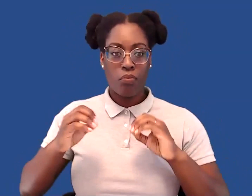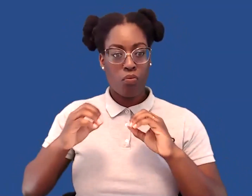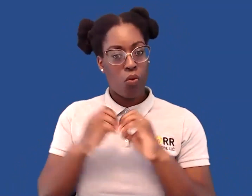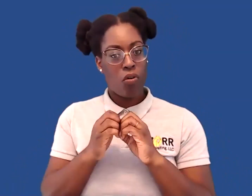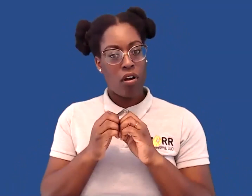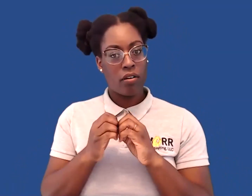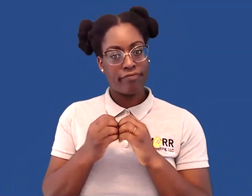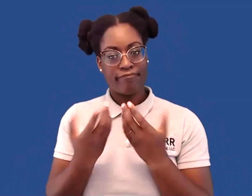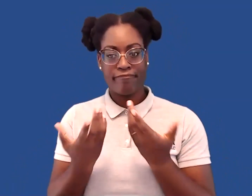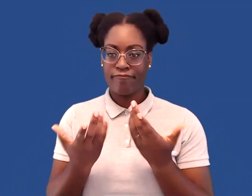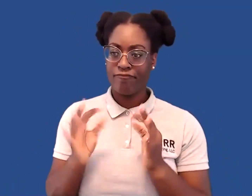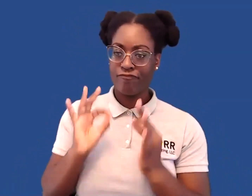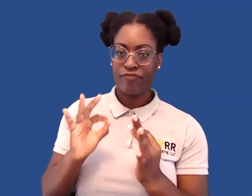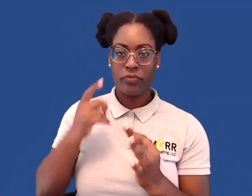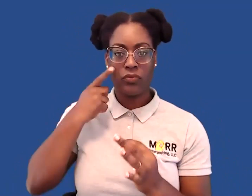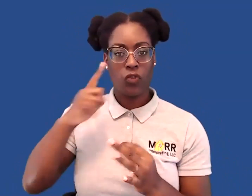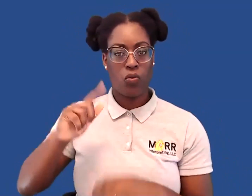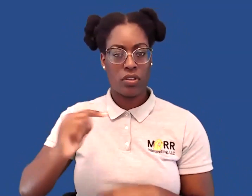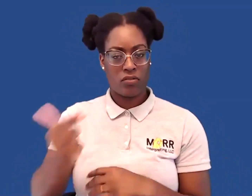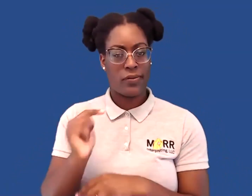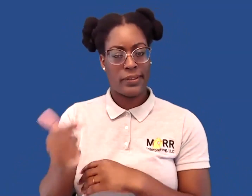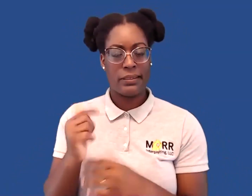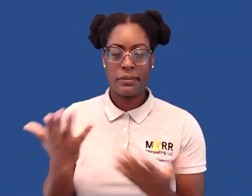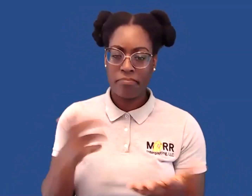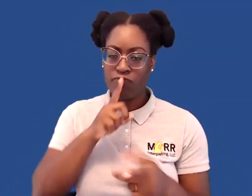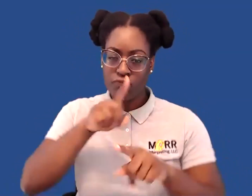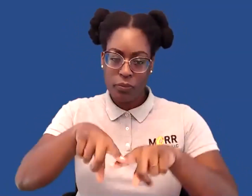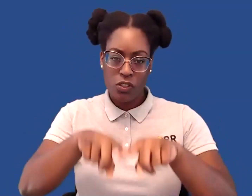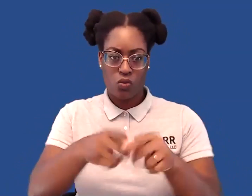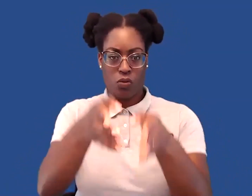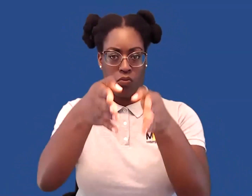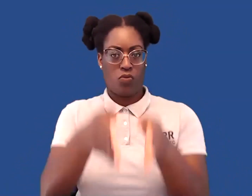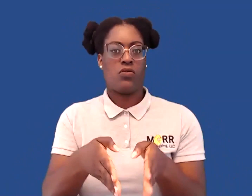as if that were a way of saying